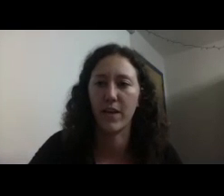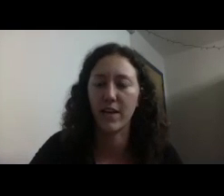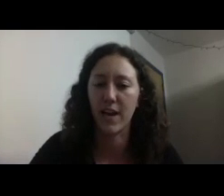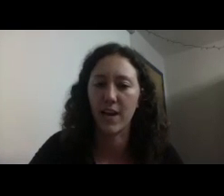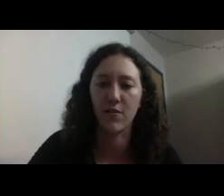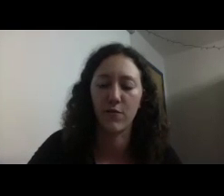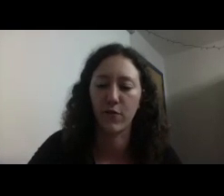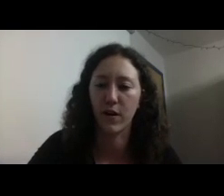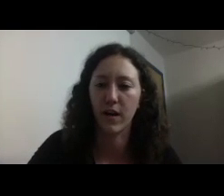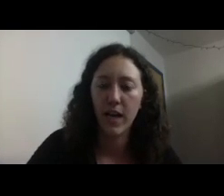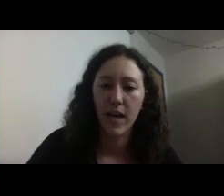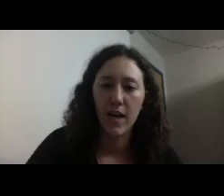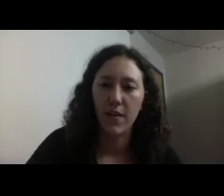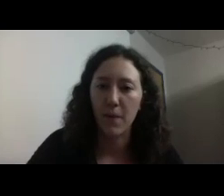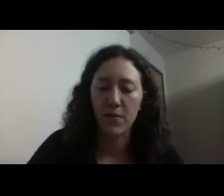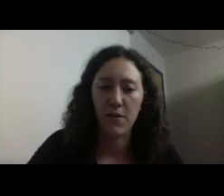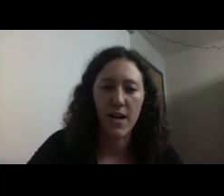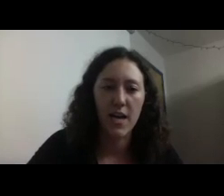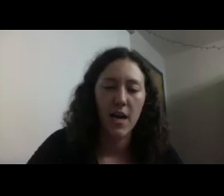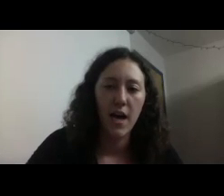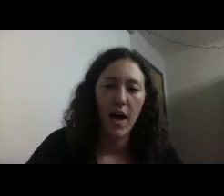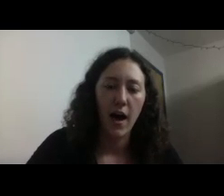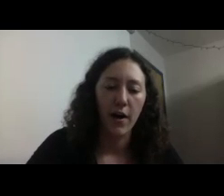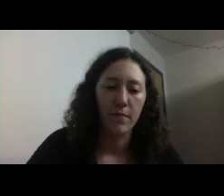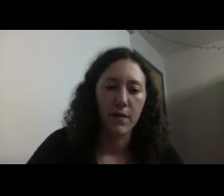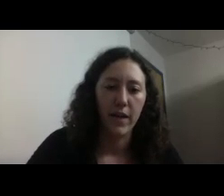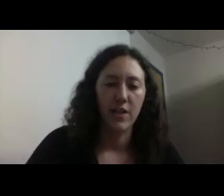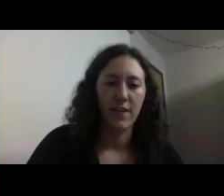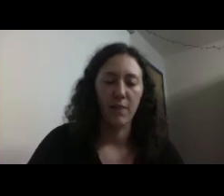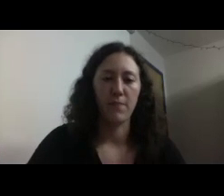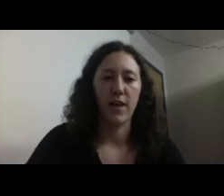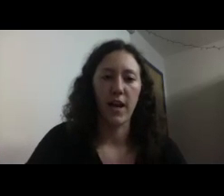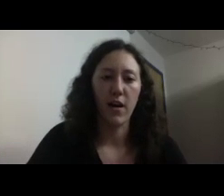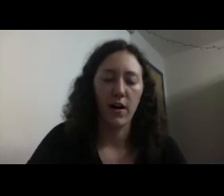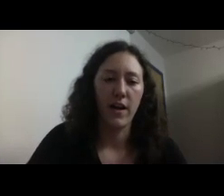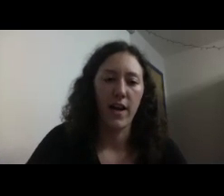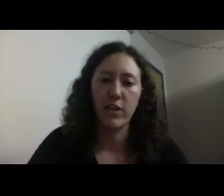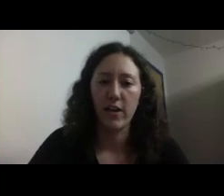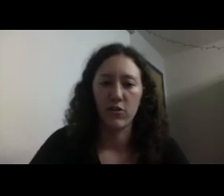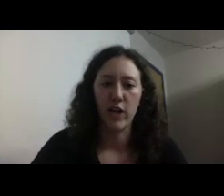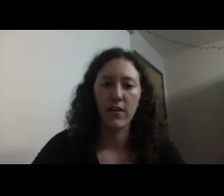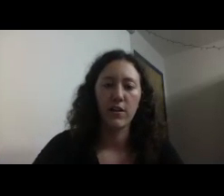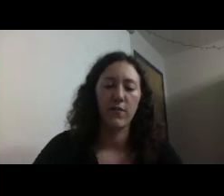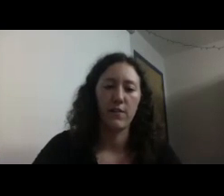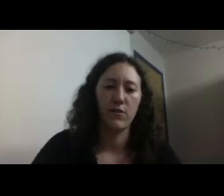excited for this opportunity. I will presenting on an educational checklist with individuals